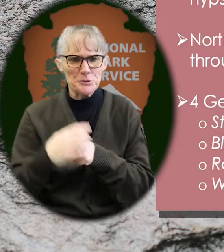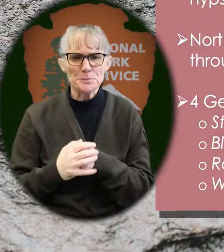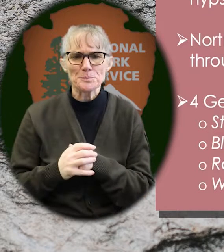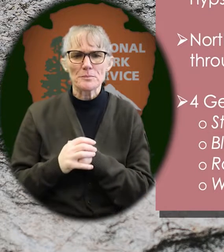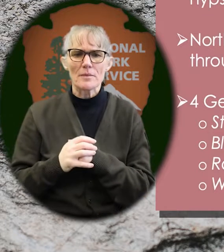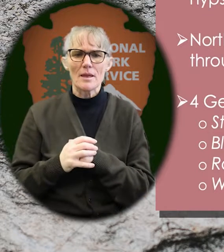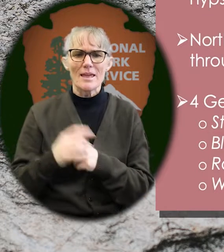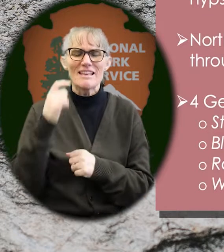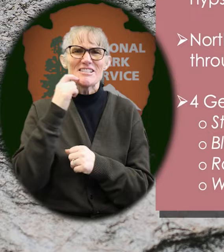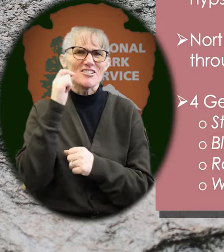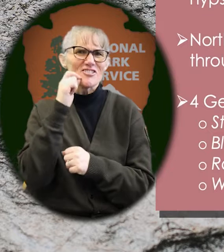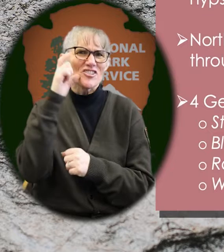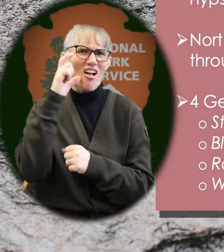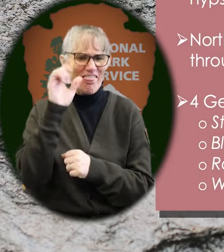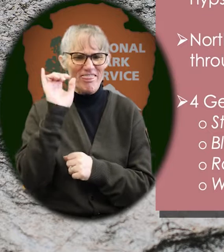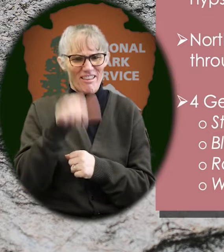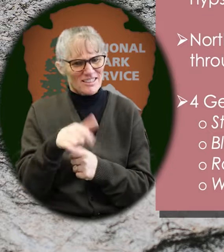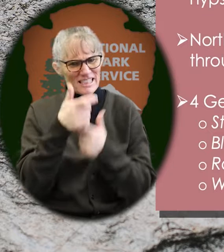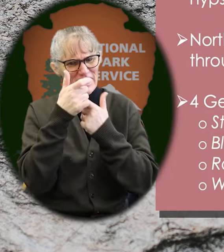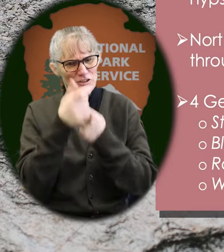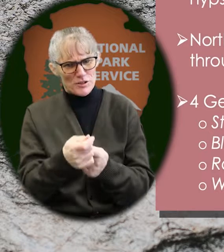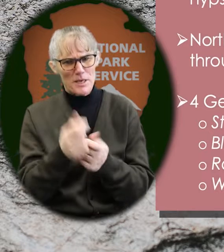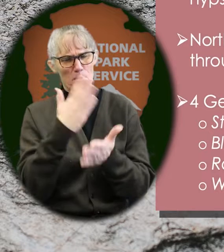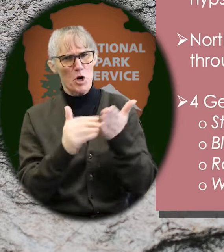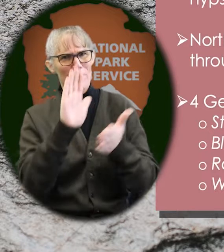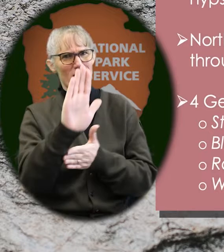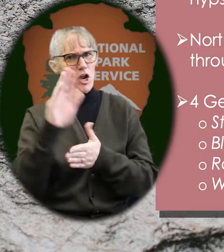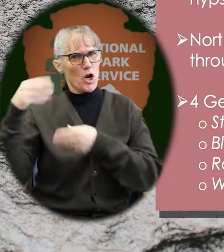um It's an, it's an interesting part of their evolutionary history.